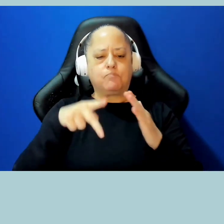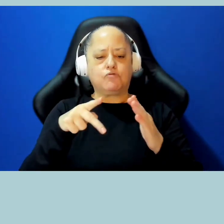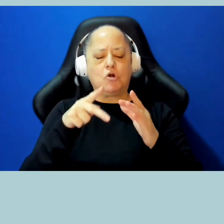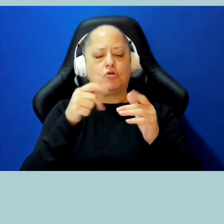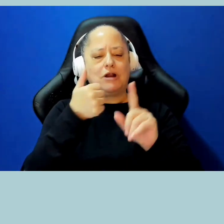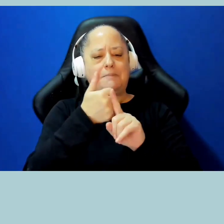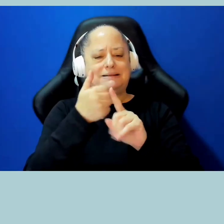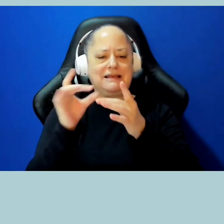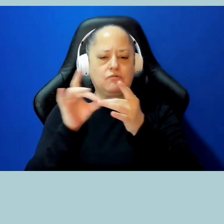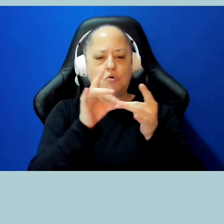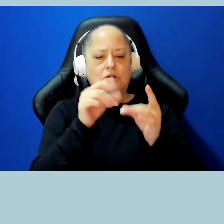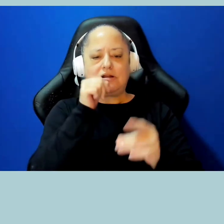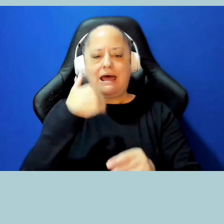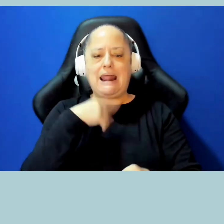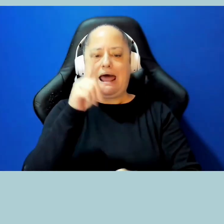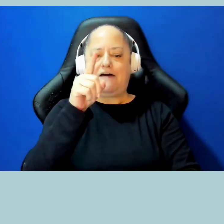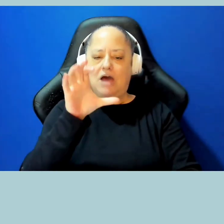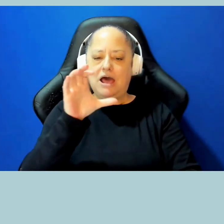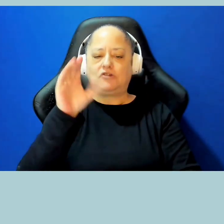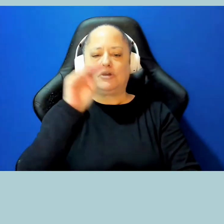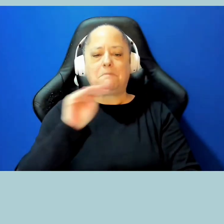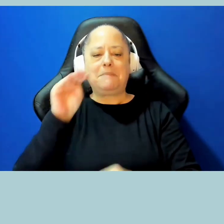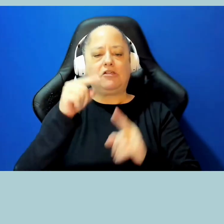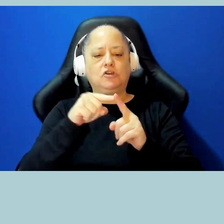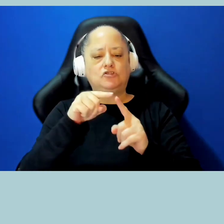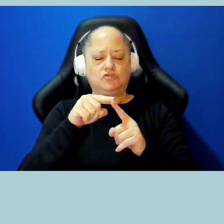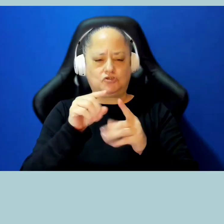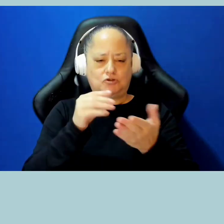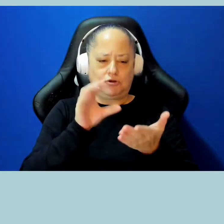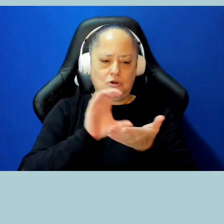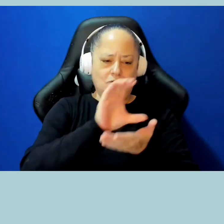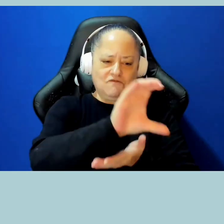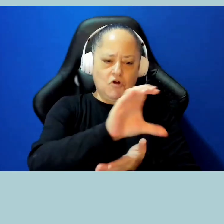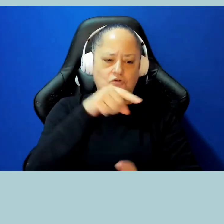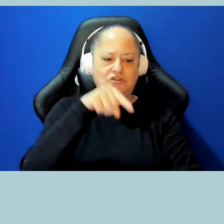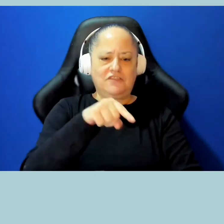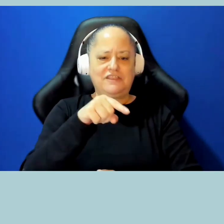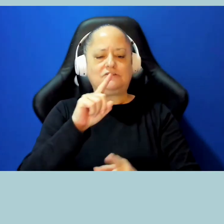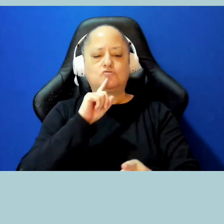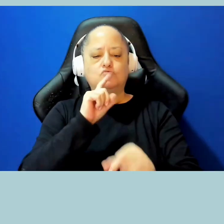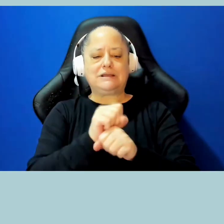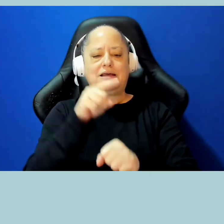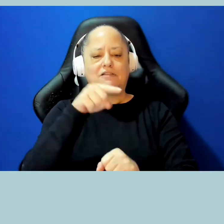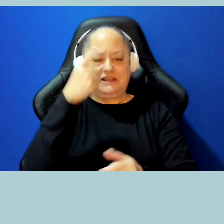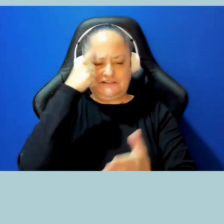don't have $100 million to devote to this. But really, the reality is this is research for all of NIH.